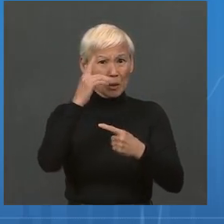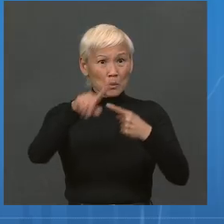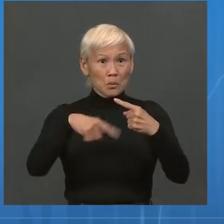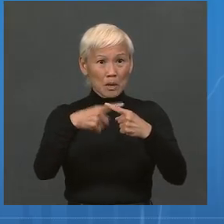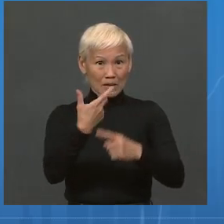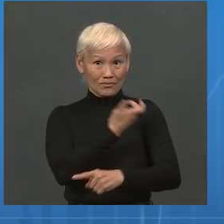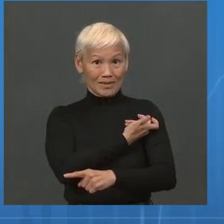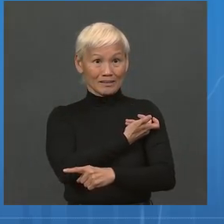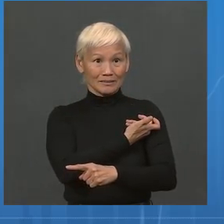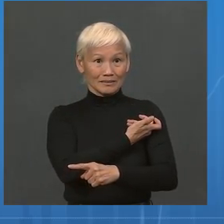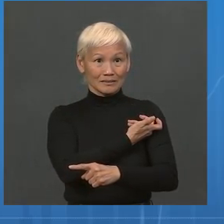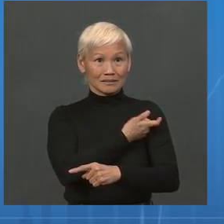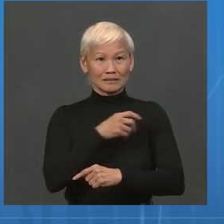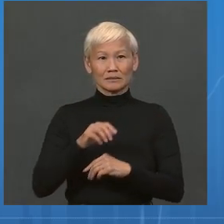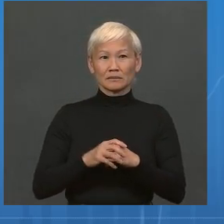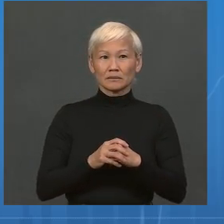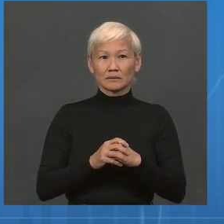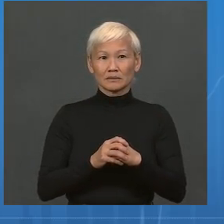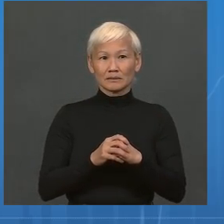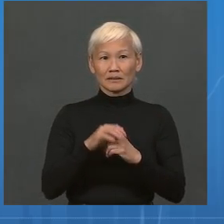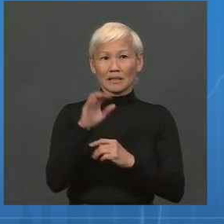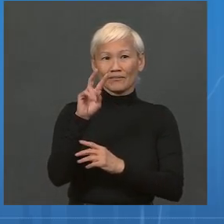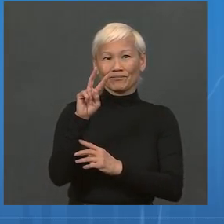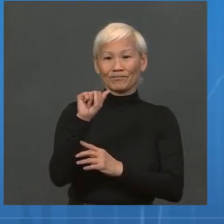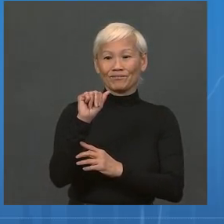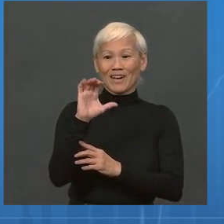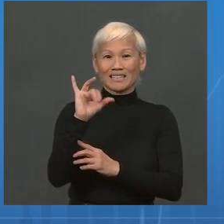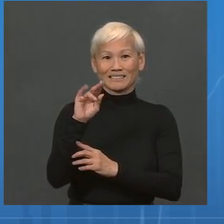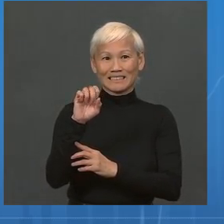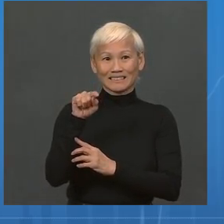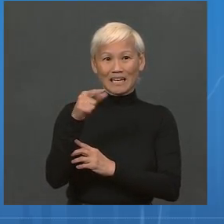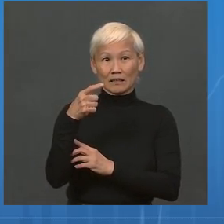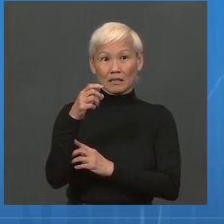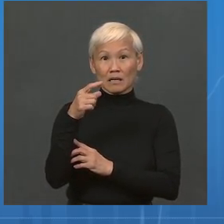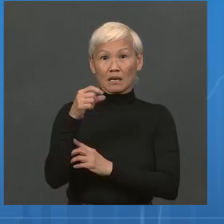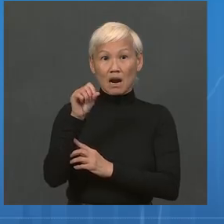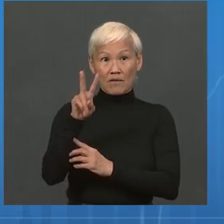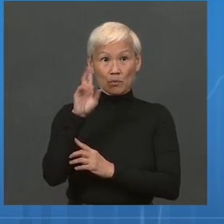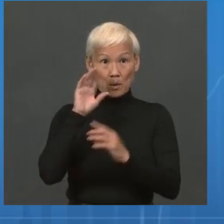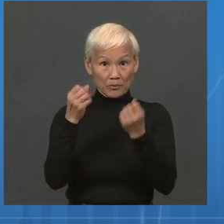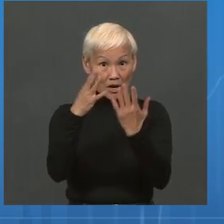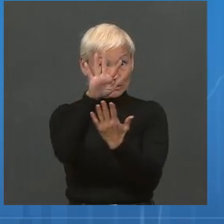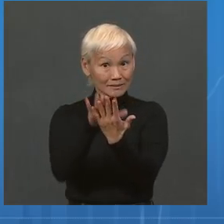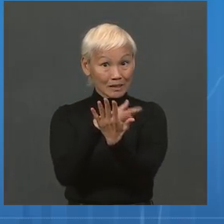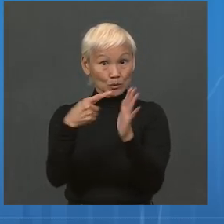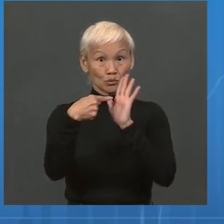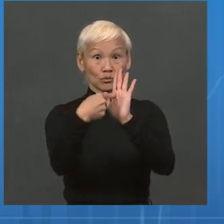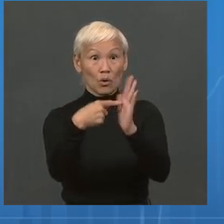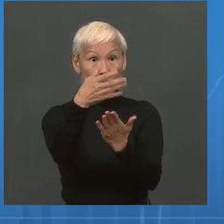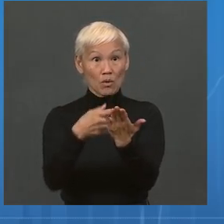will offer scheduling for the 5-to-11 age group? I know you said that this will ramp up into next week.